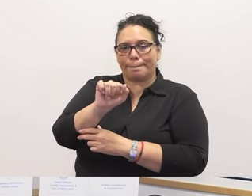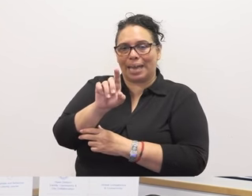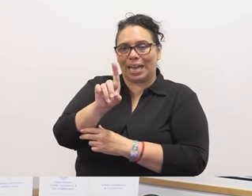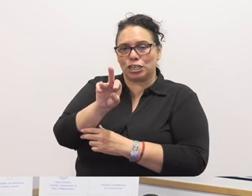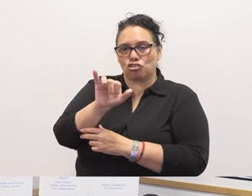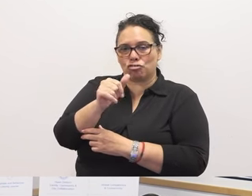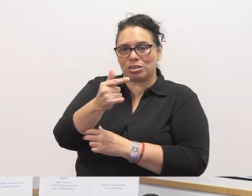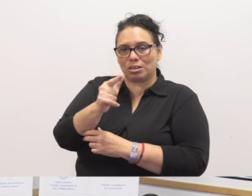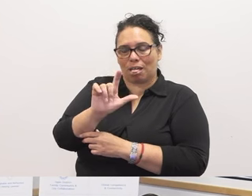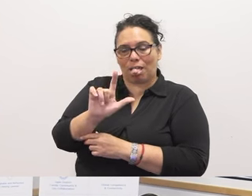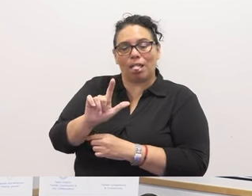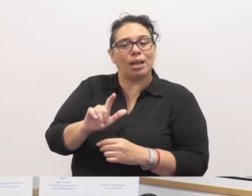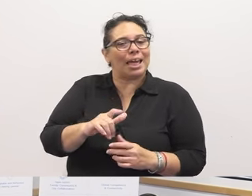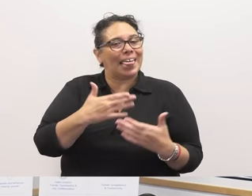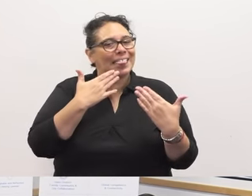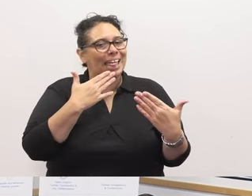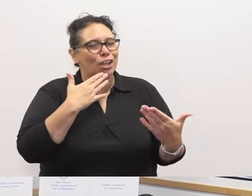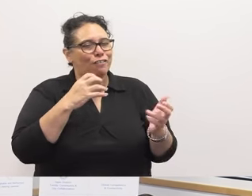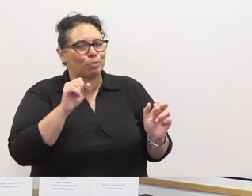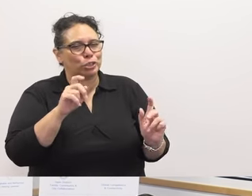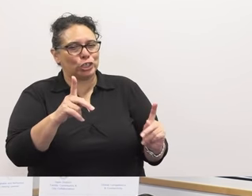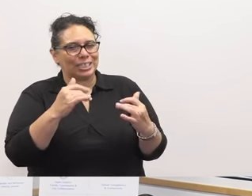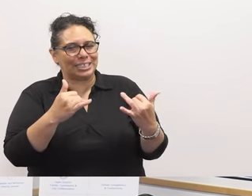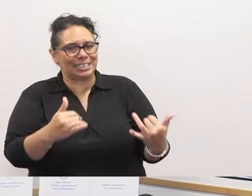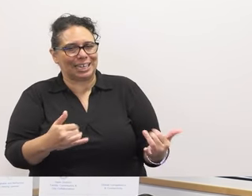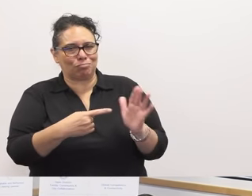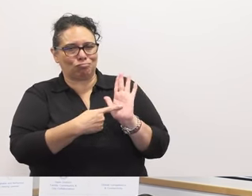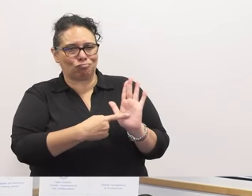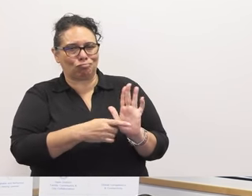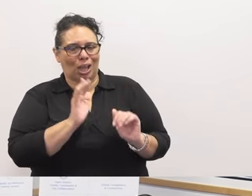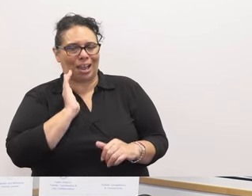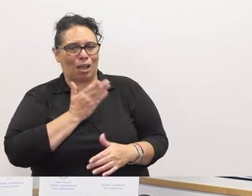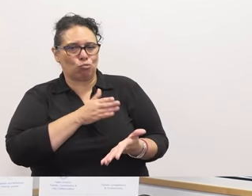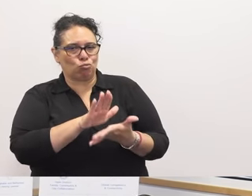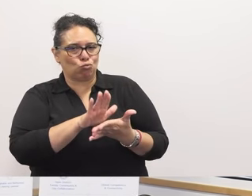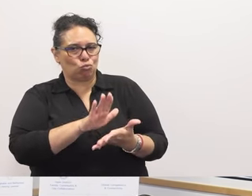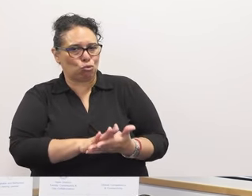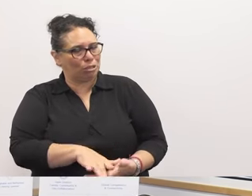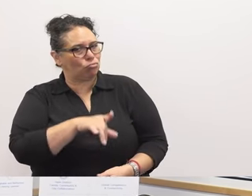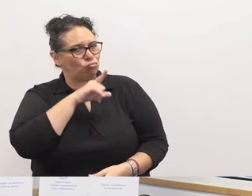[Veronica Madrigal] Well, thank you for the opportunity today to showcase our schools and having them really tell their story.